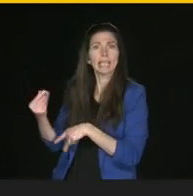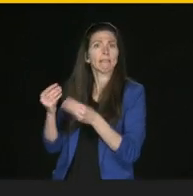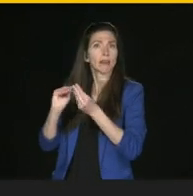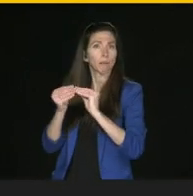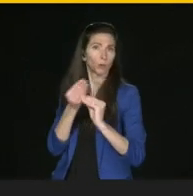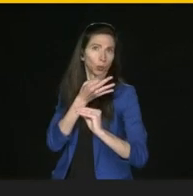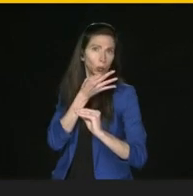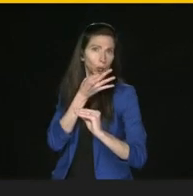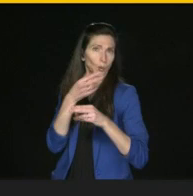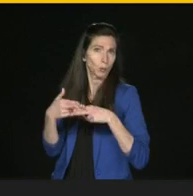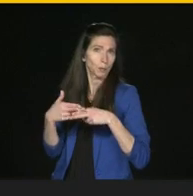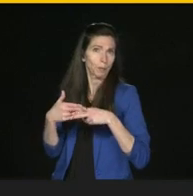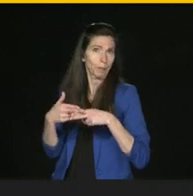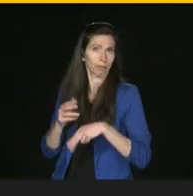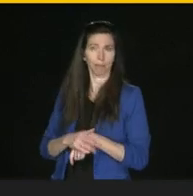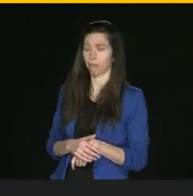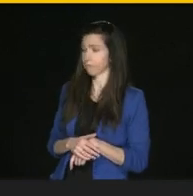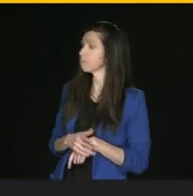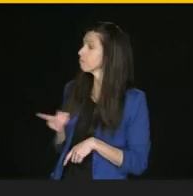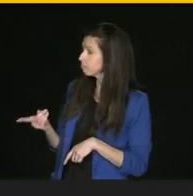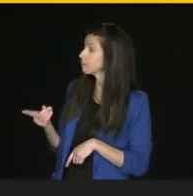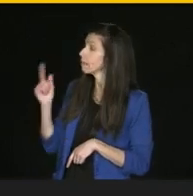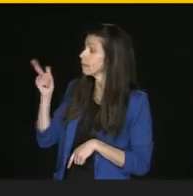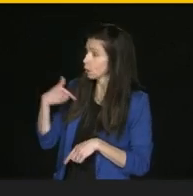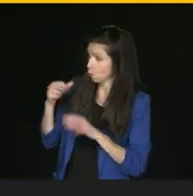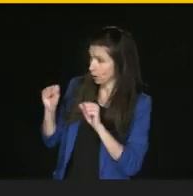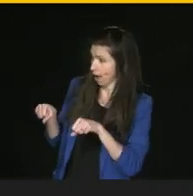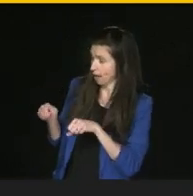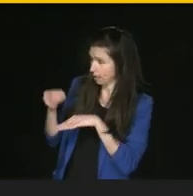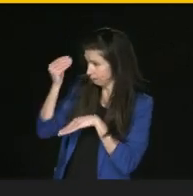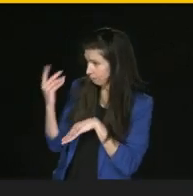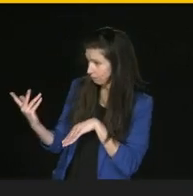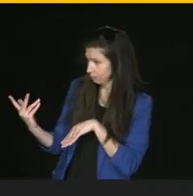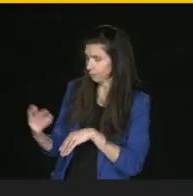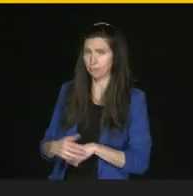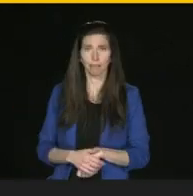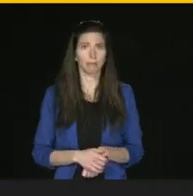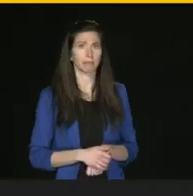IN A VERY SHORT TERM.